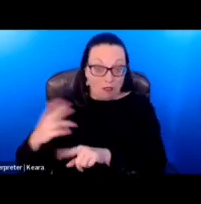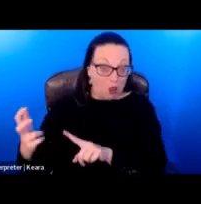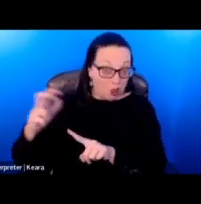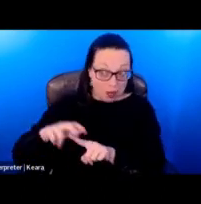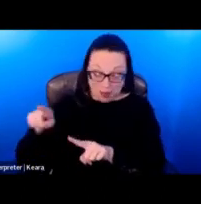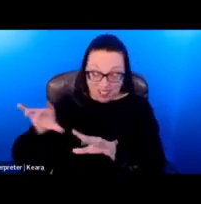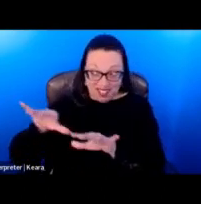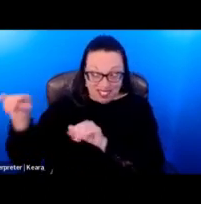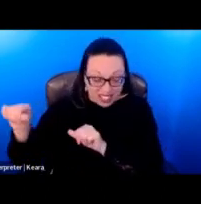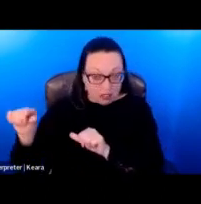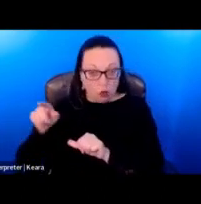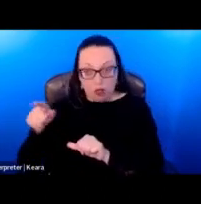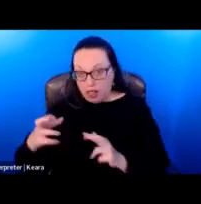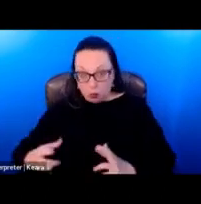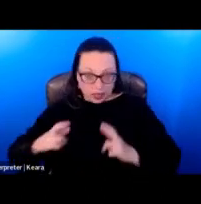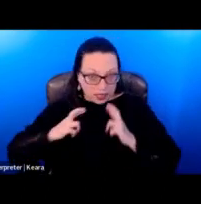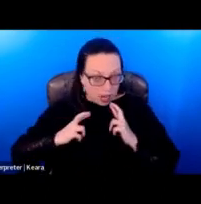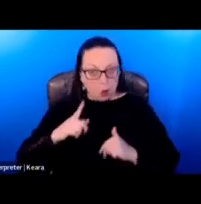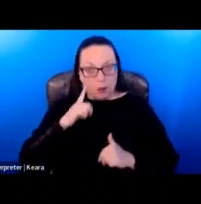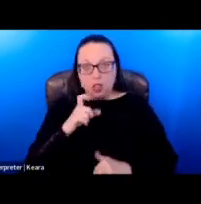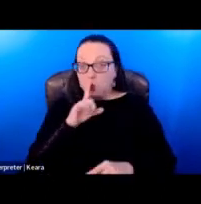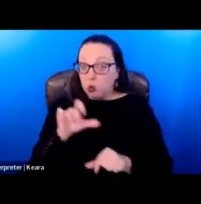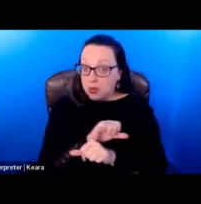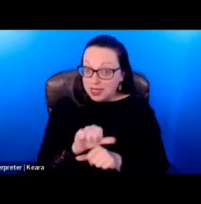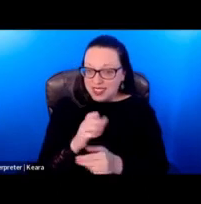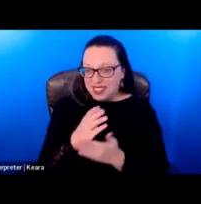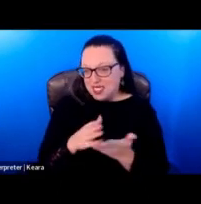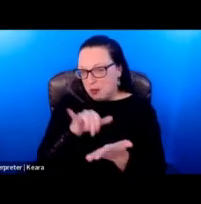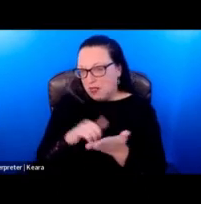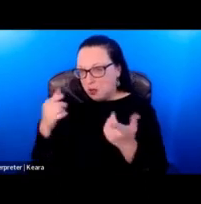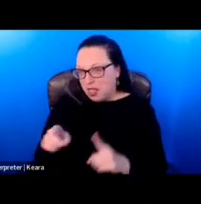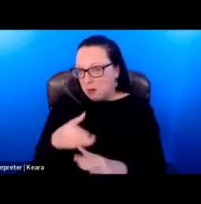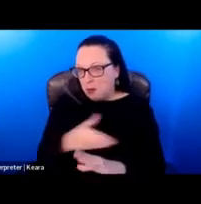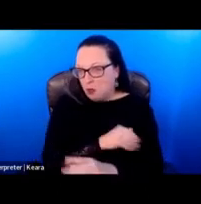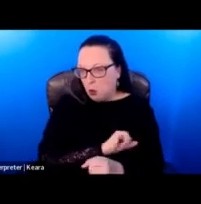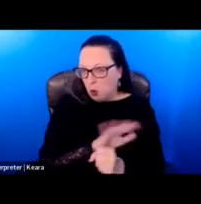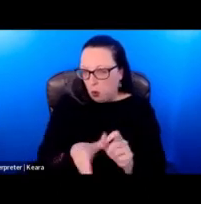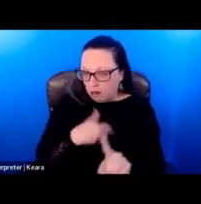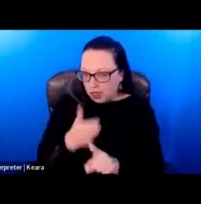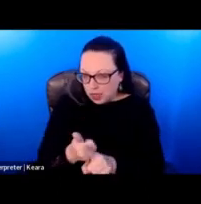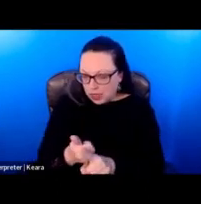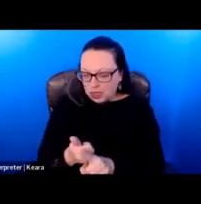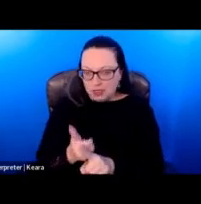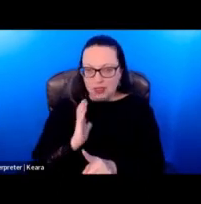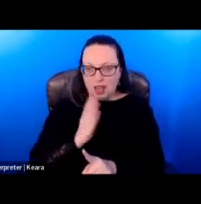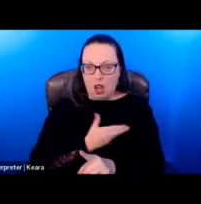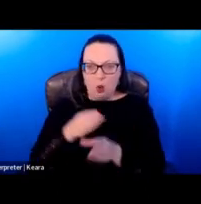they retire because in reality, some of this was happening even before the pandemic we'd had our person in outpatient had retired